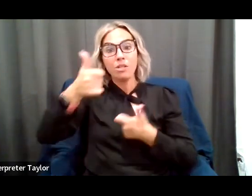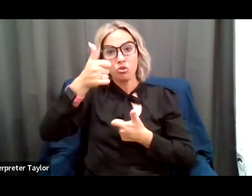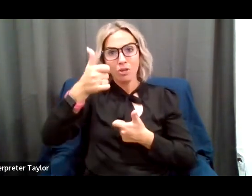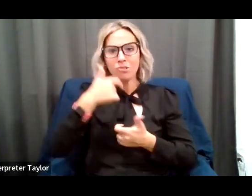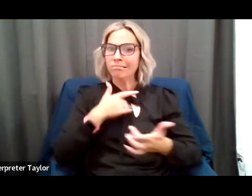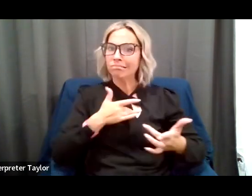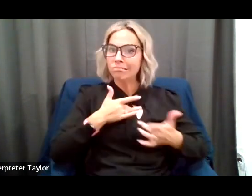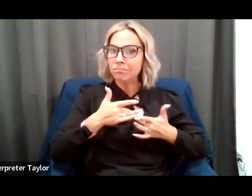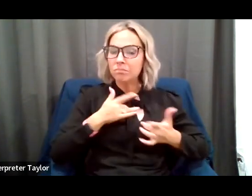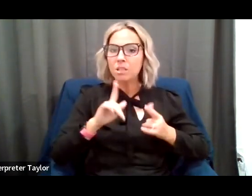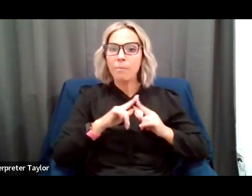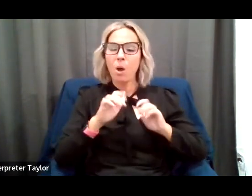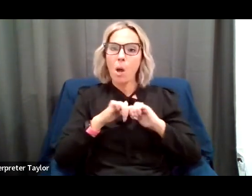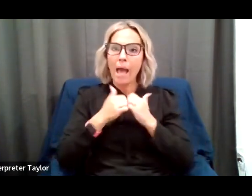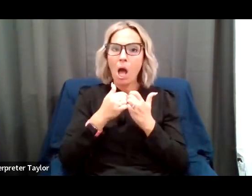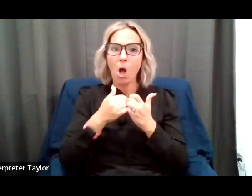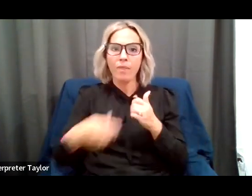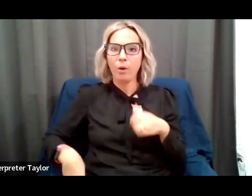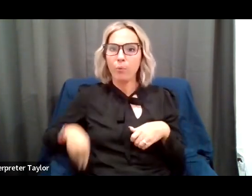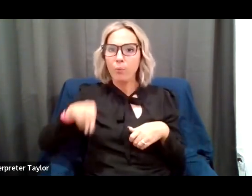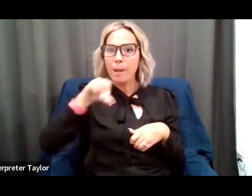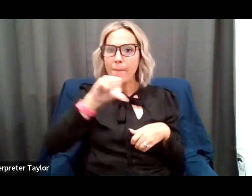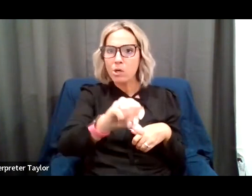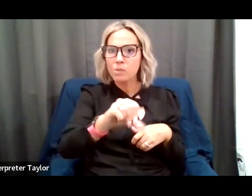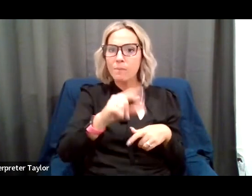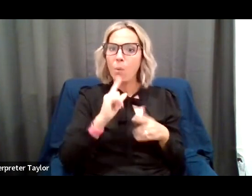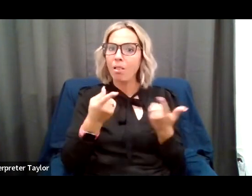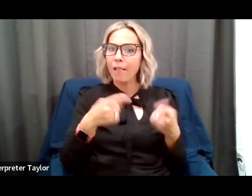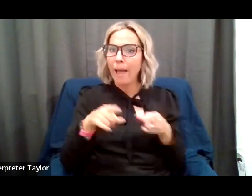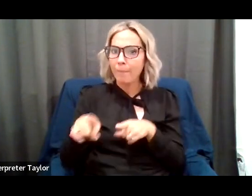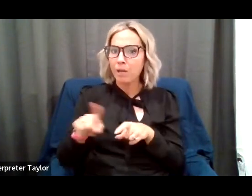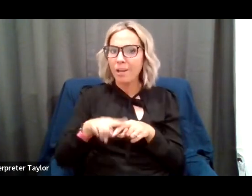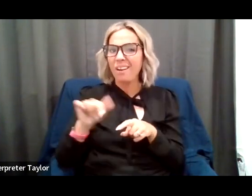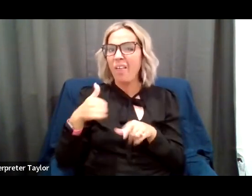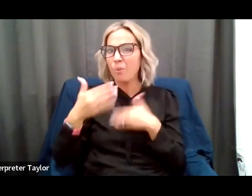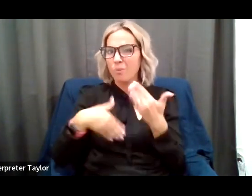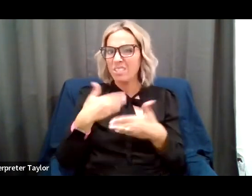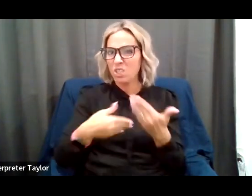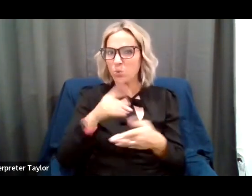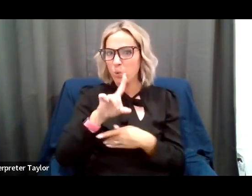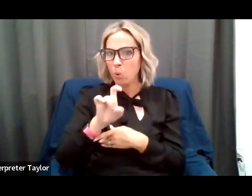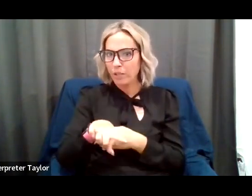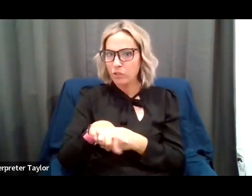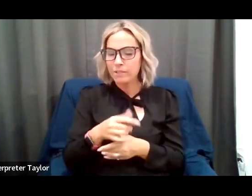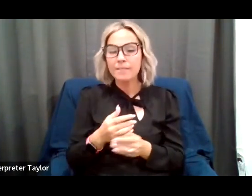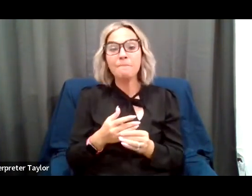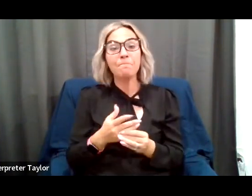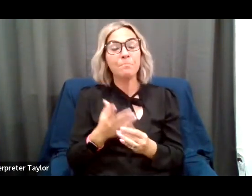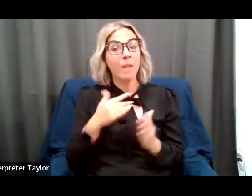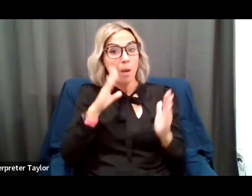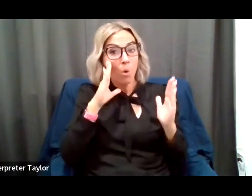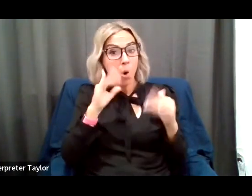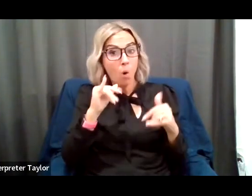regarding how the reimbursement will occur, along with other procedural questions. I'm hopeful that the Chancellor's office